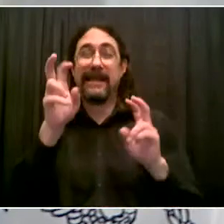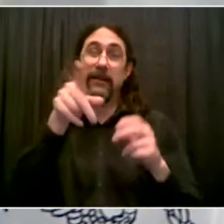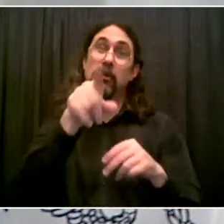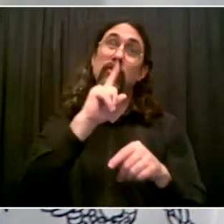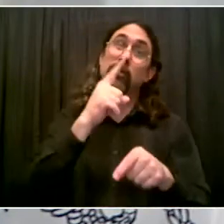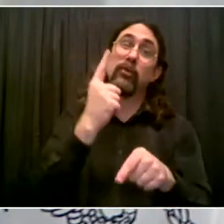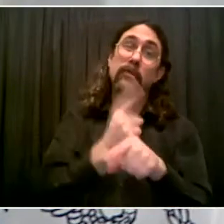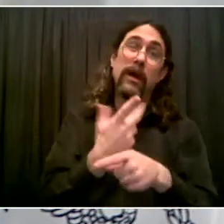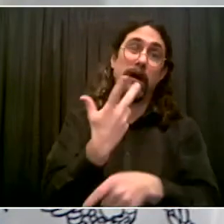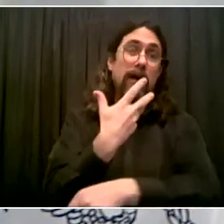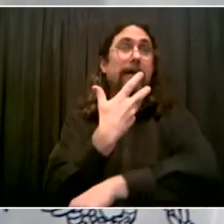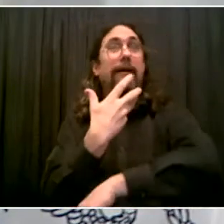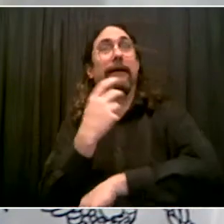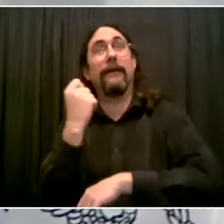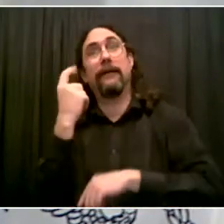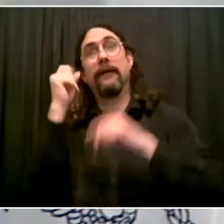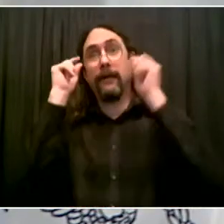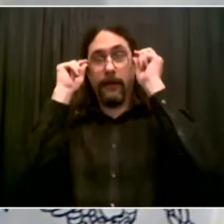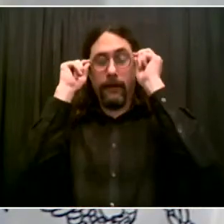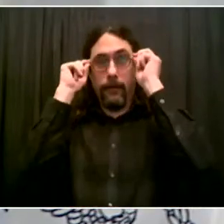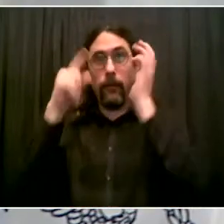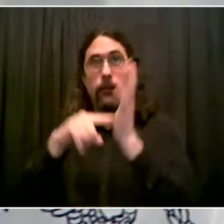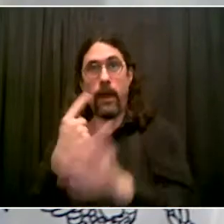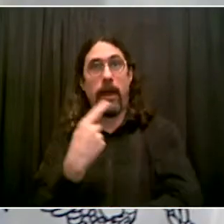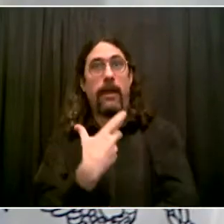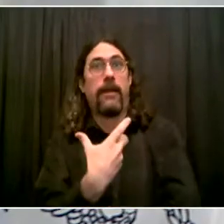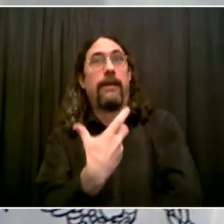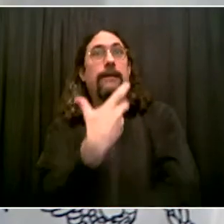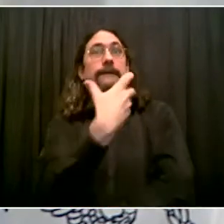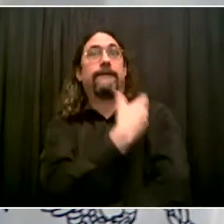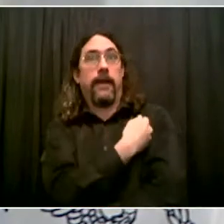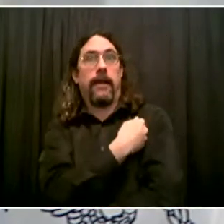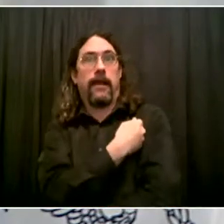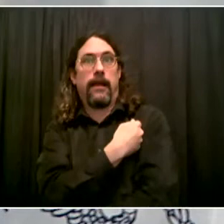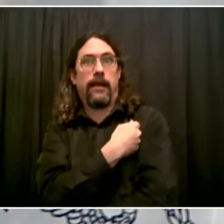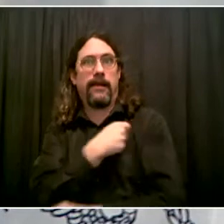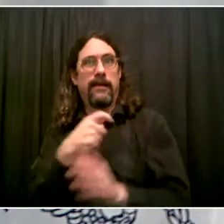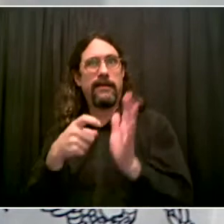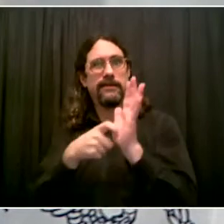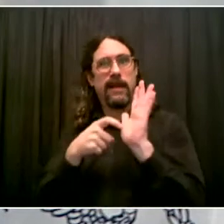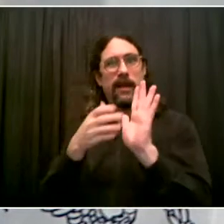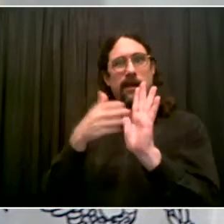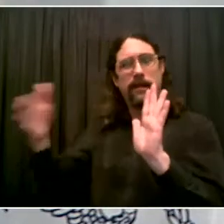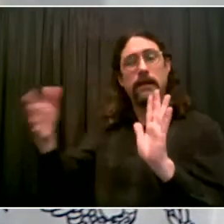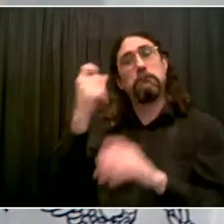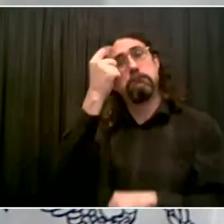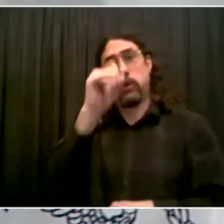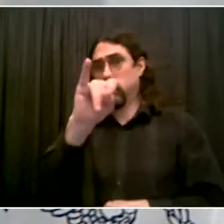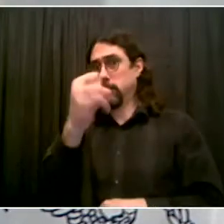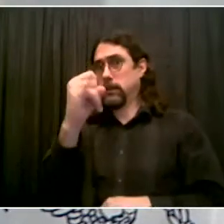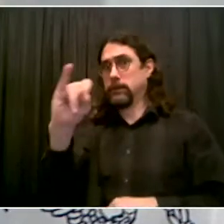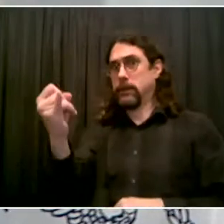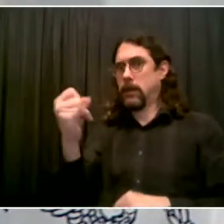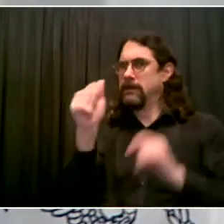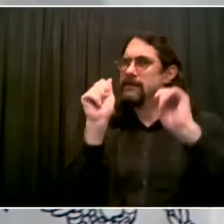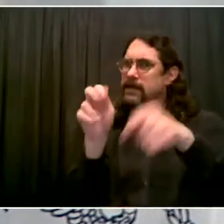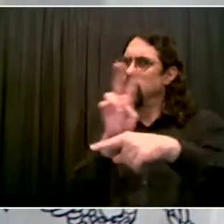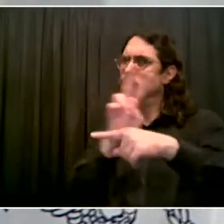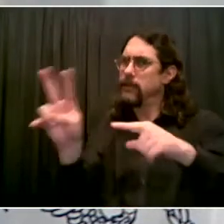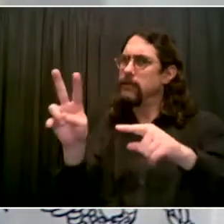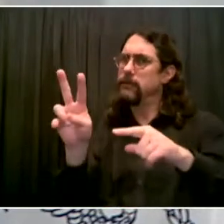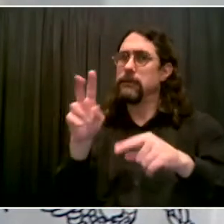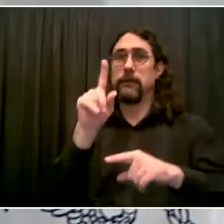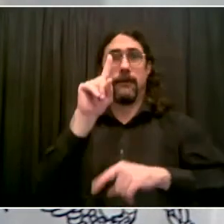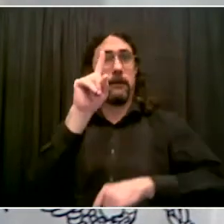KEEP NEW YORK